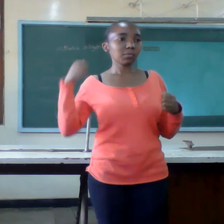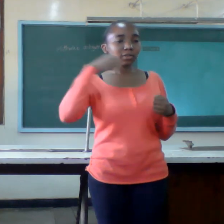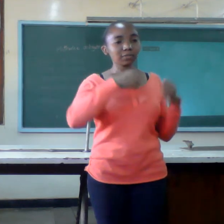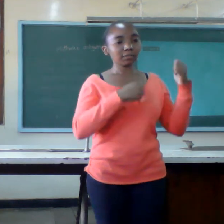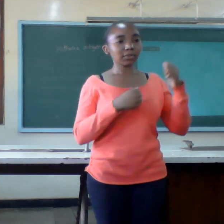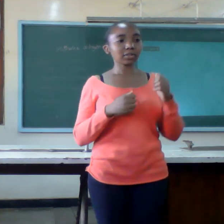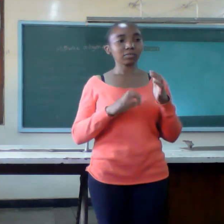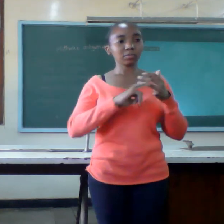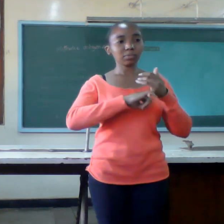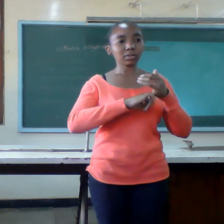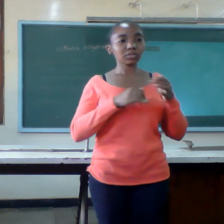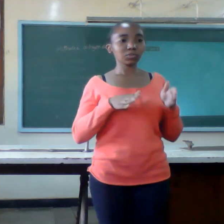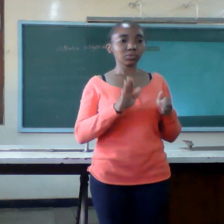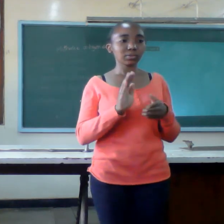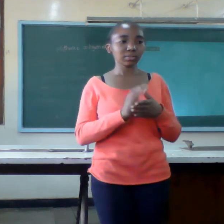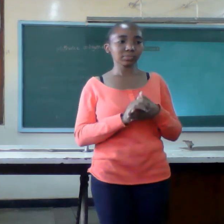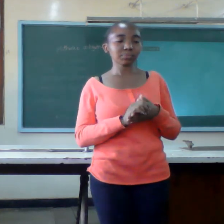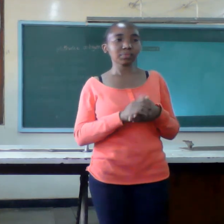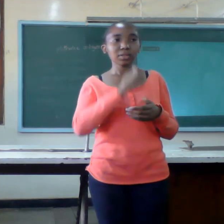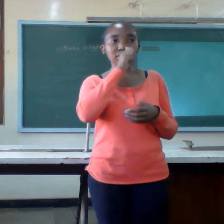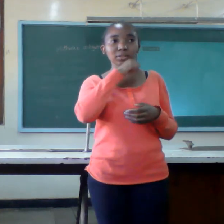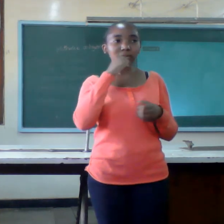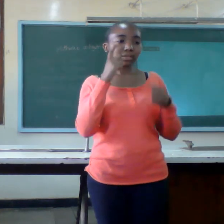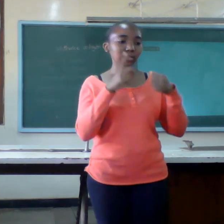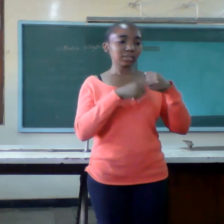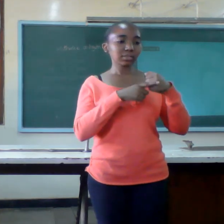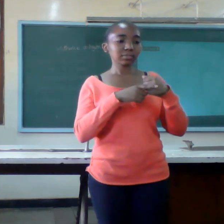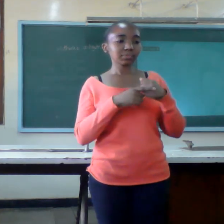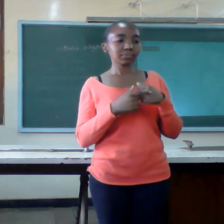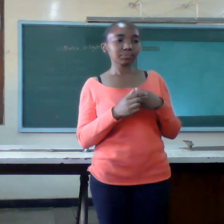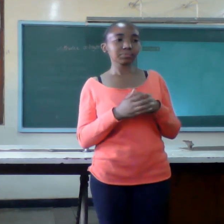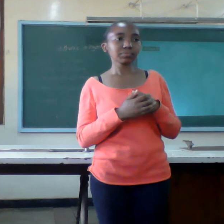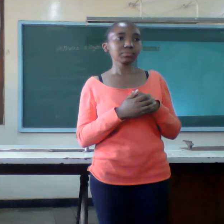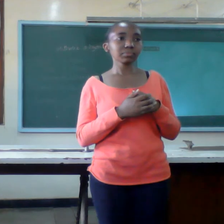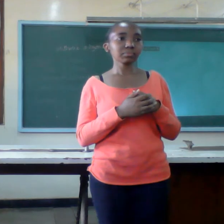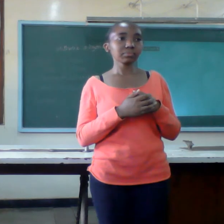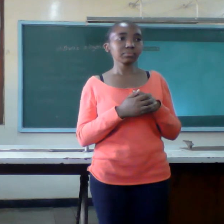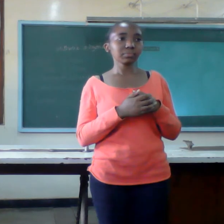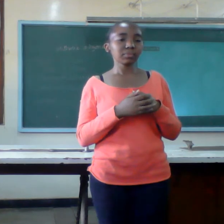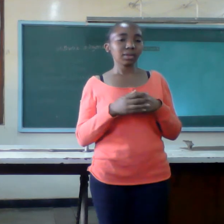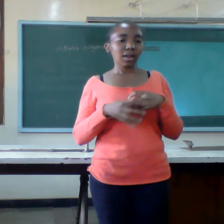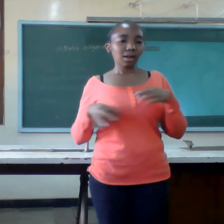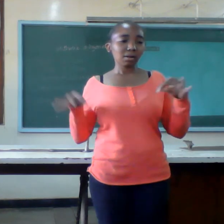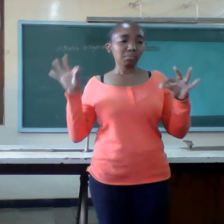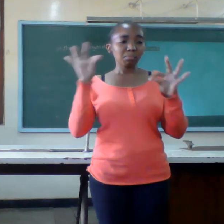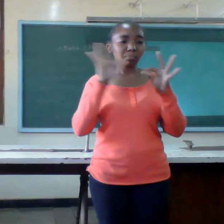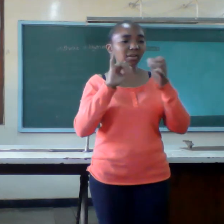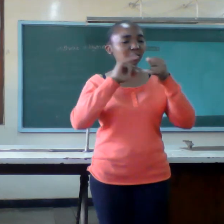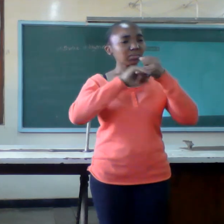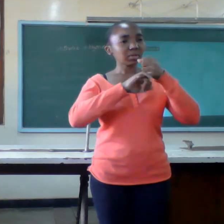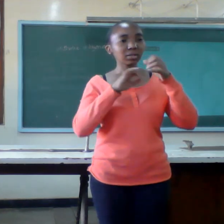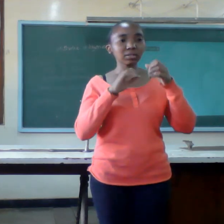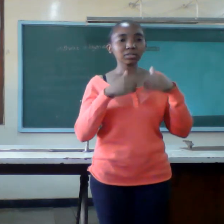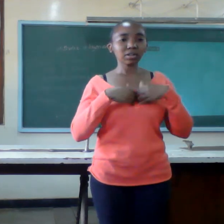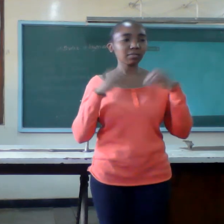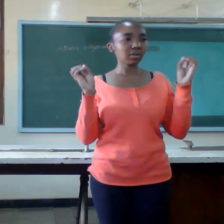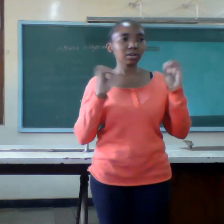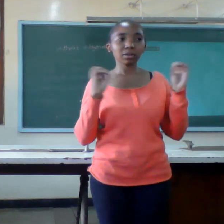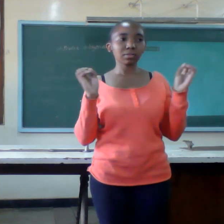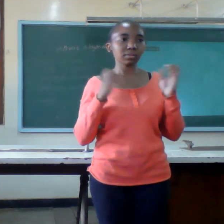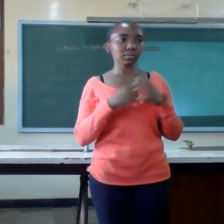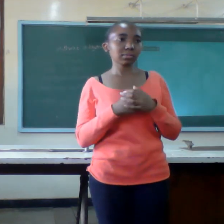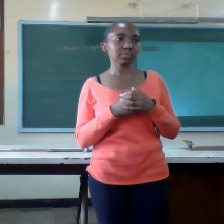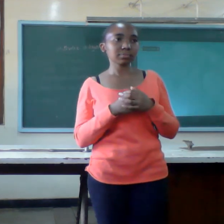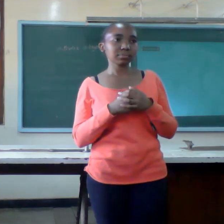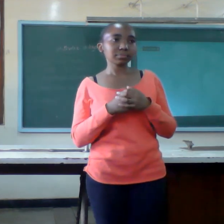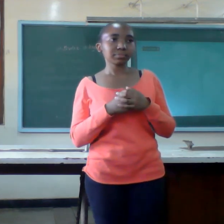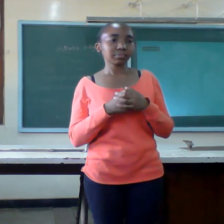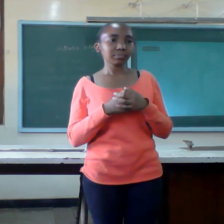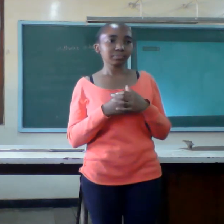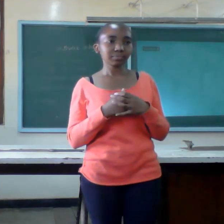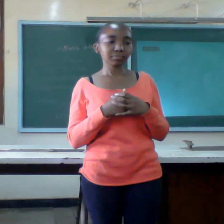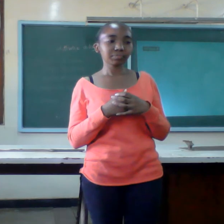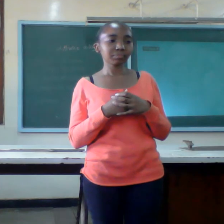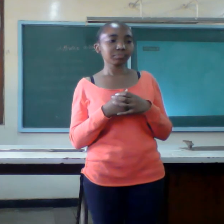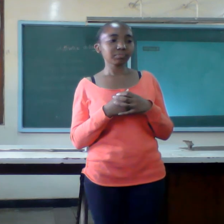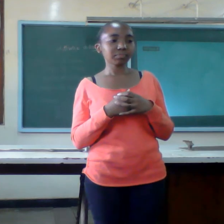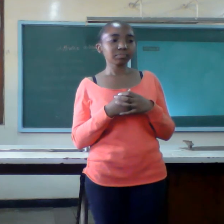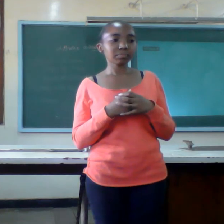secretary there is no perfect marriage there is no one made marriage marriage is hard work